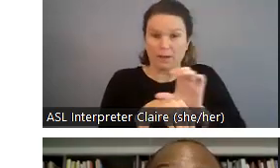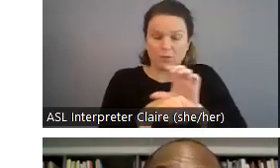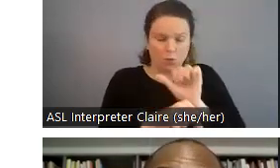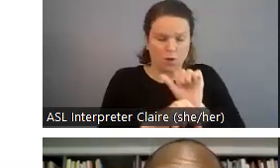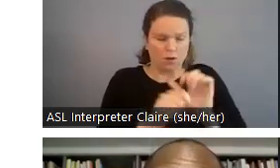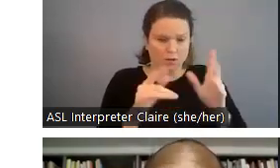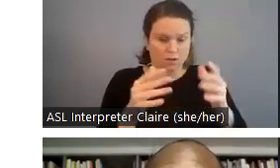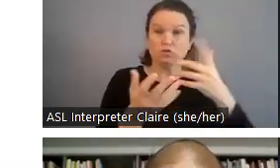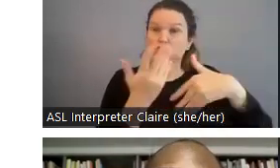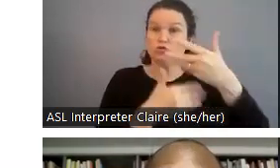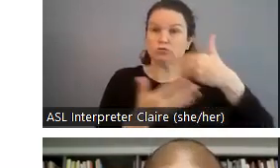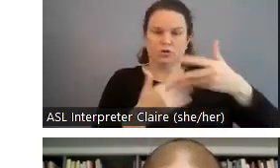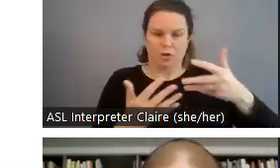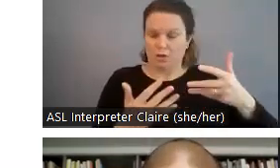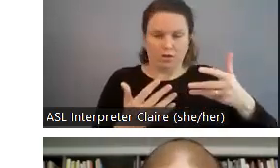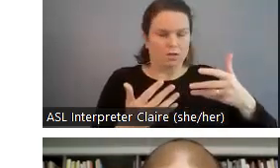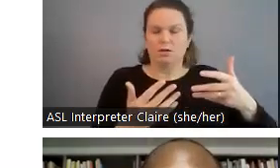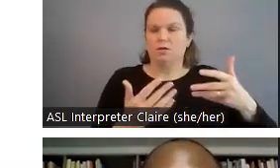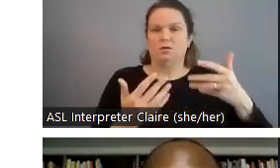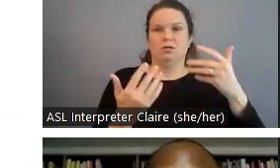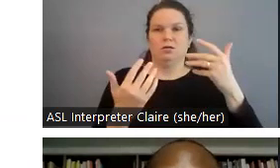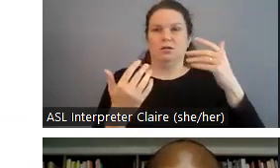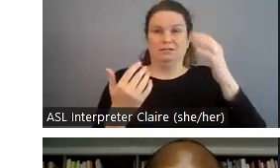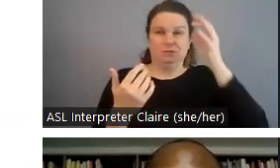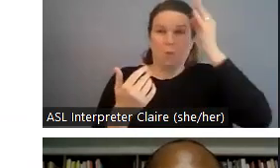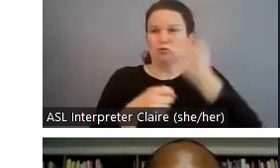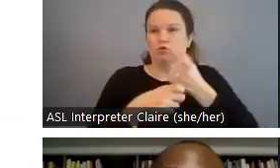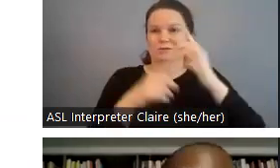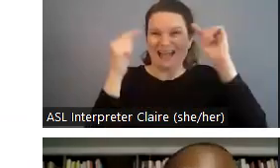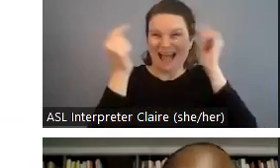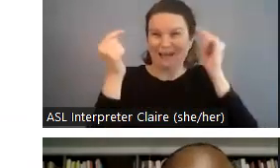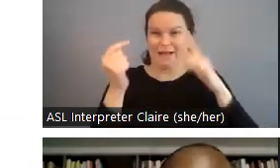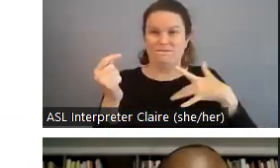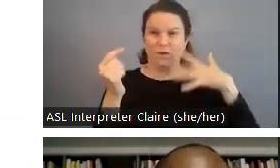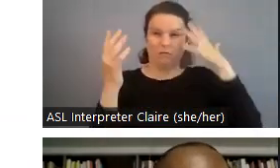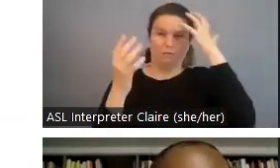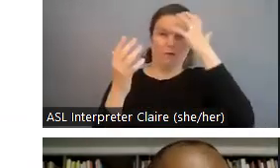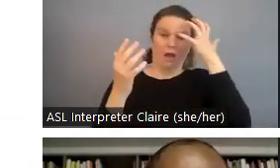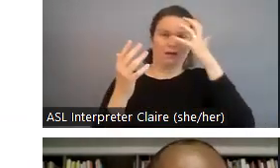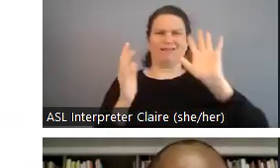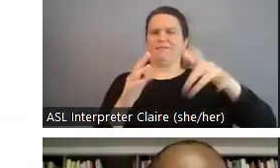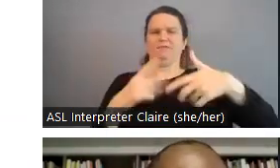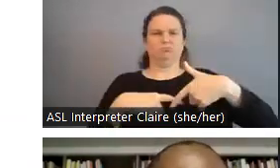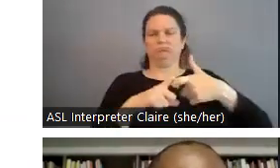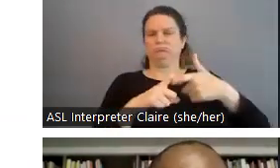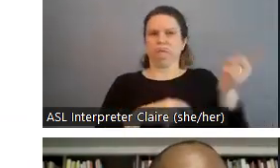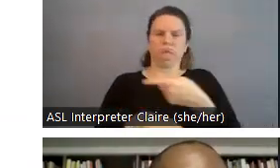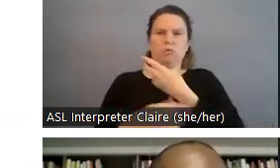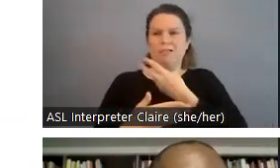social interaction. They're so limited that they almost get a headache and feel froggy that they have to go lie down.